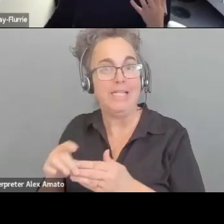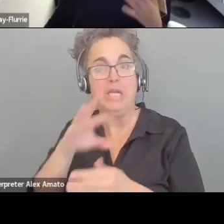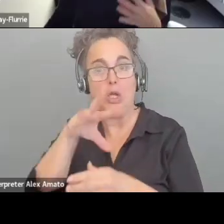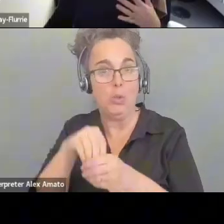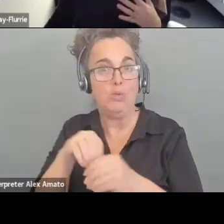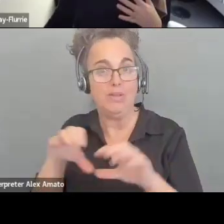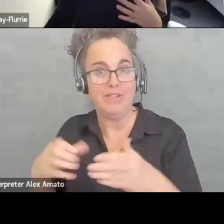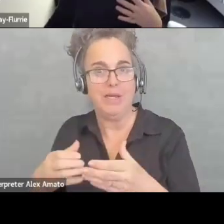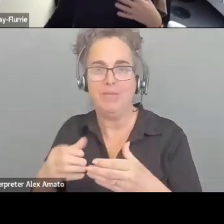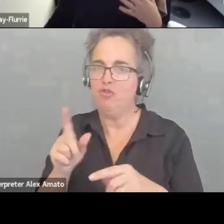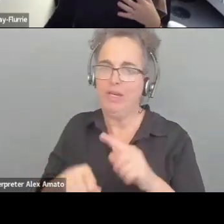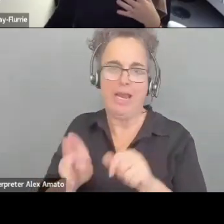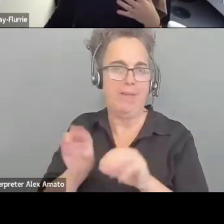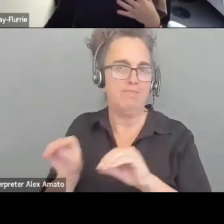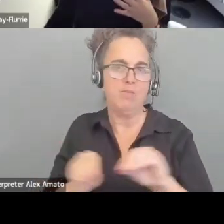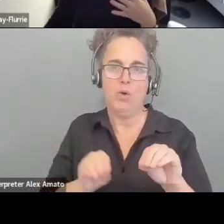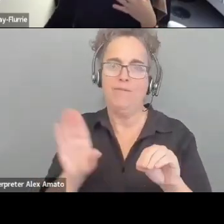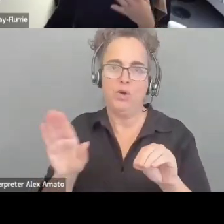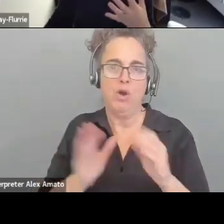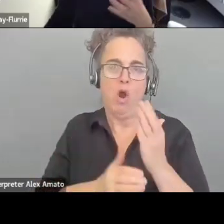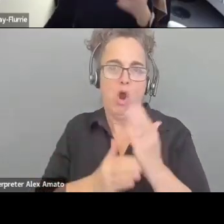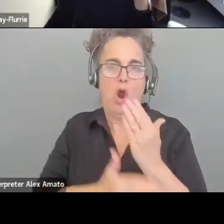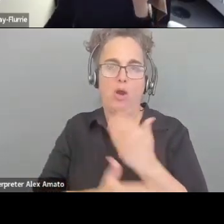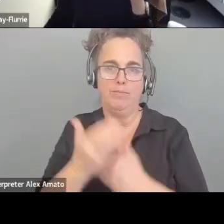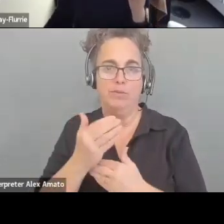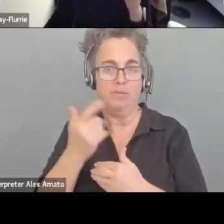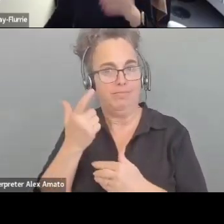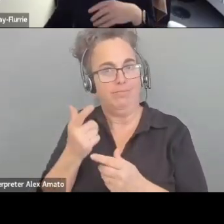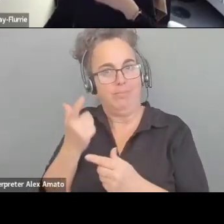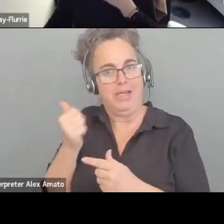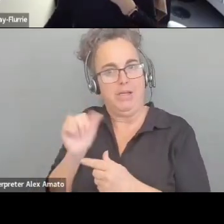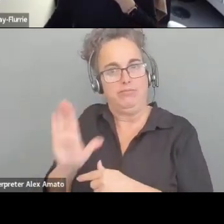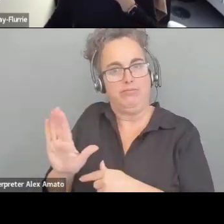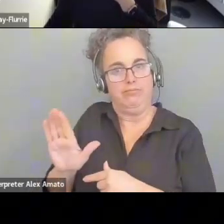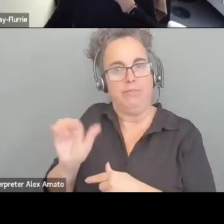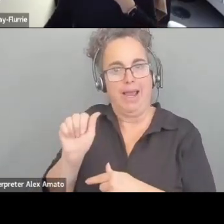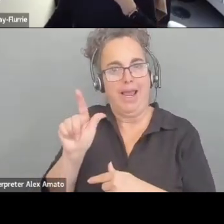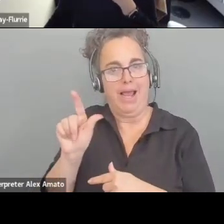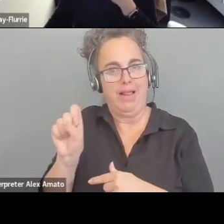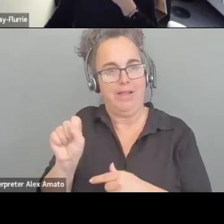to ALS. Technology was not built in this. These are her words with users in mind.